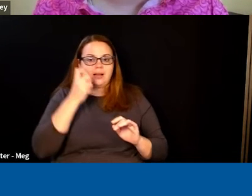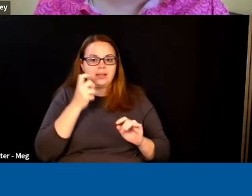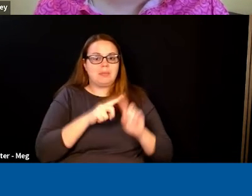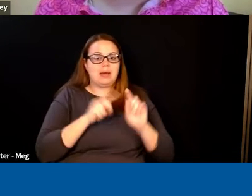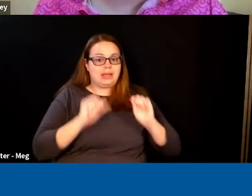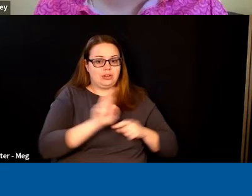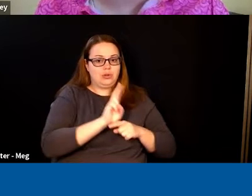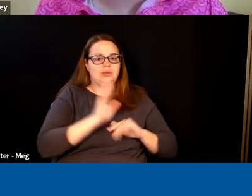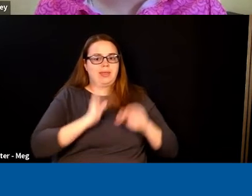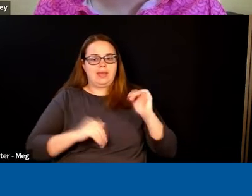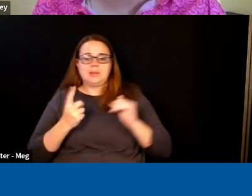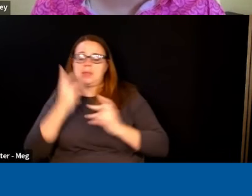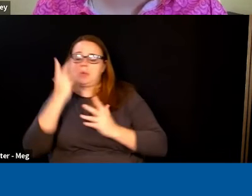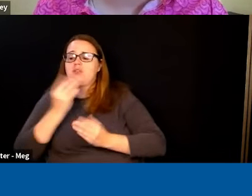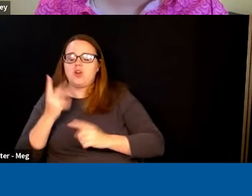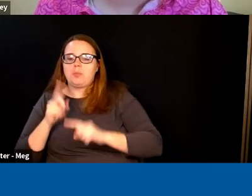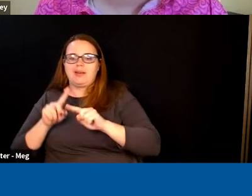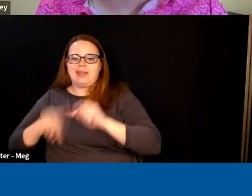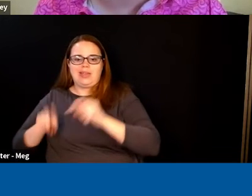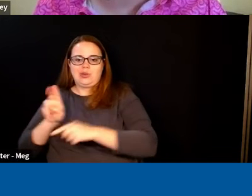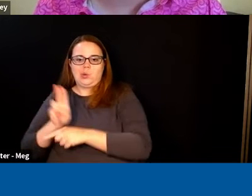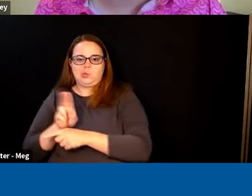over something pretty but illegible any day of the week.